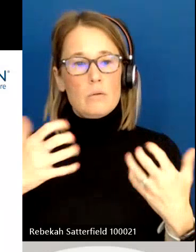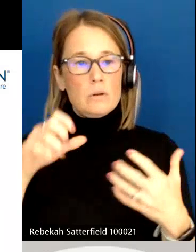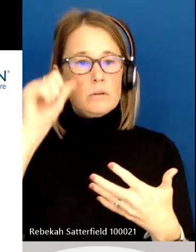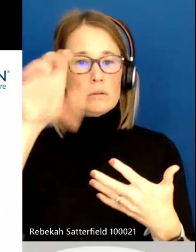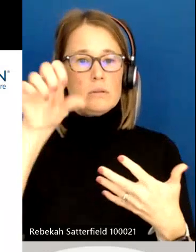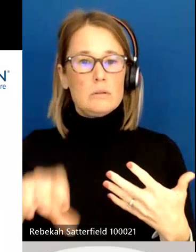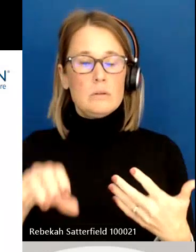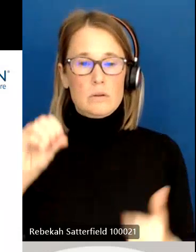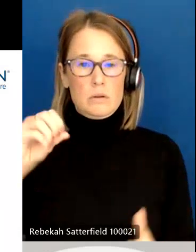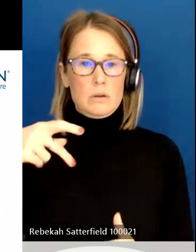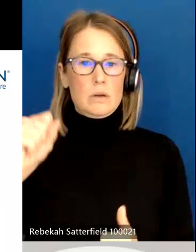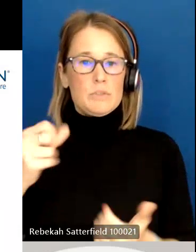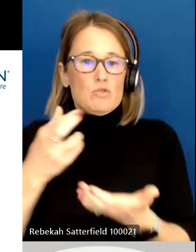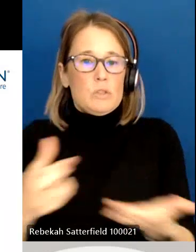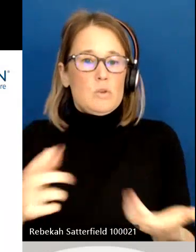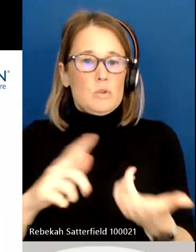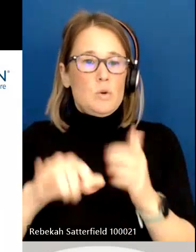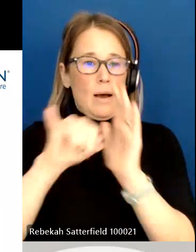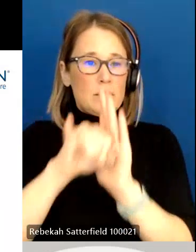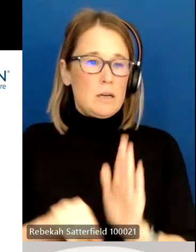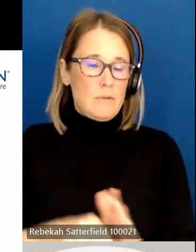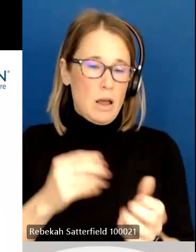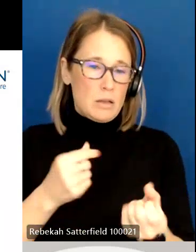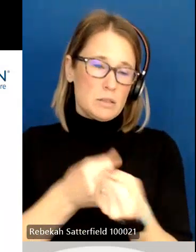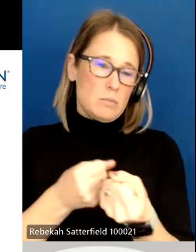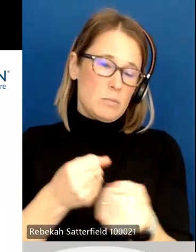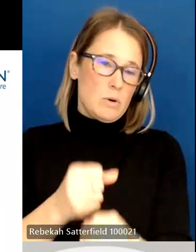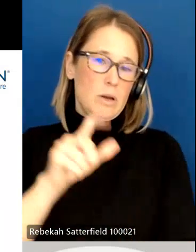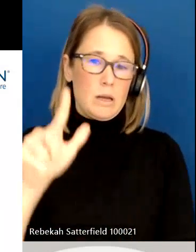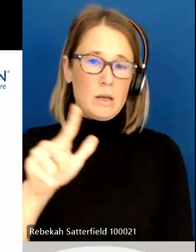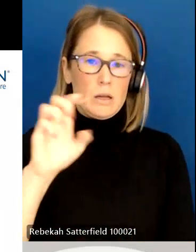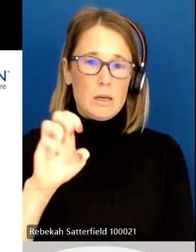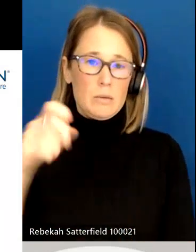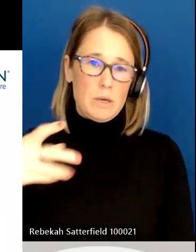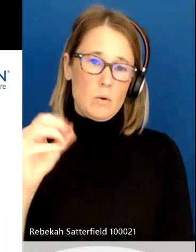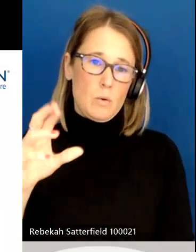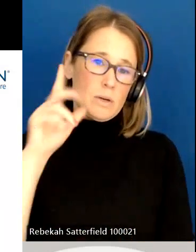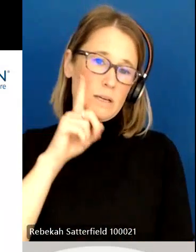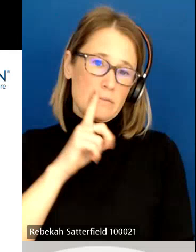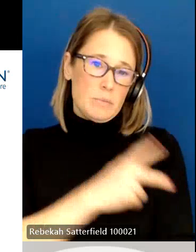to help identify and support LEP patients or death patients are very practical tools and some would